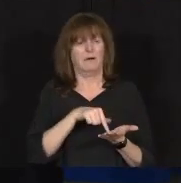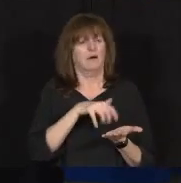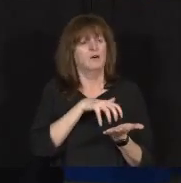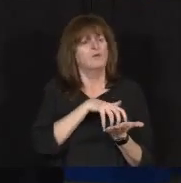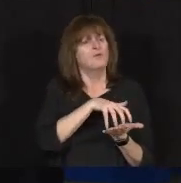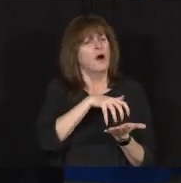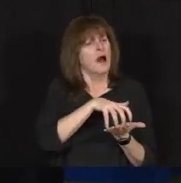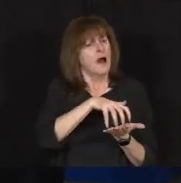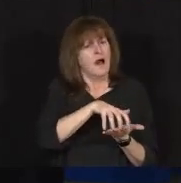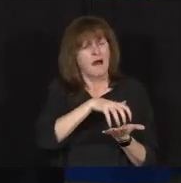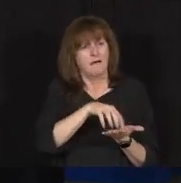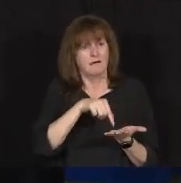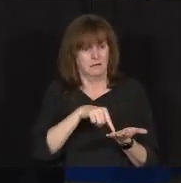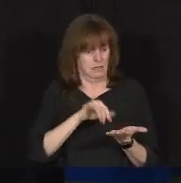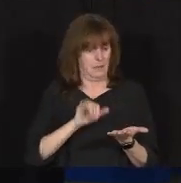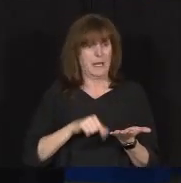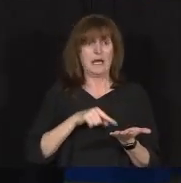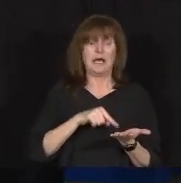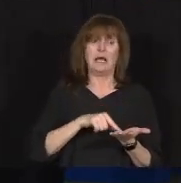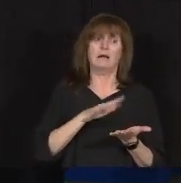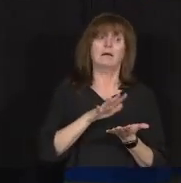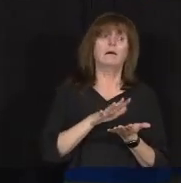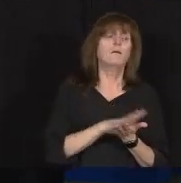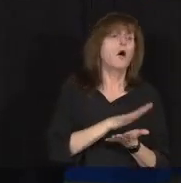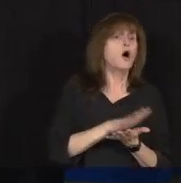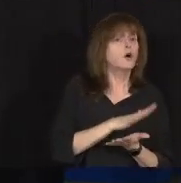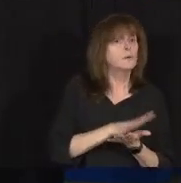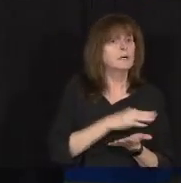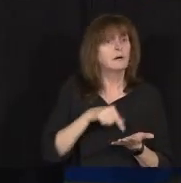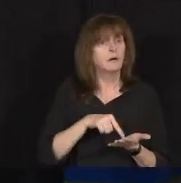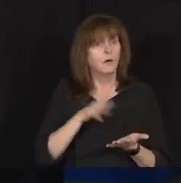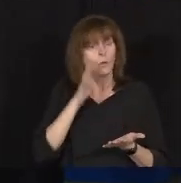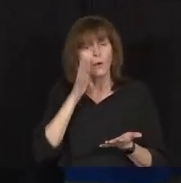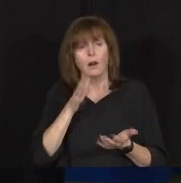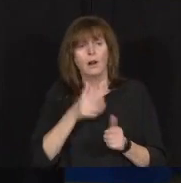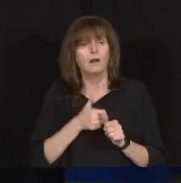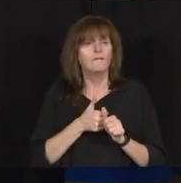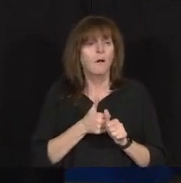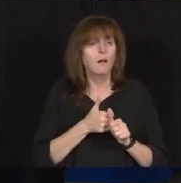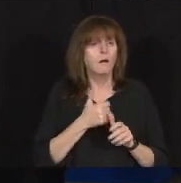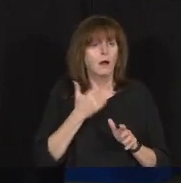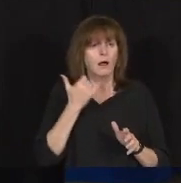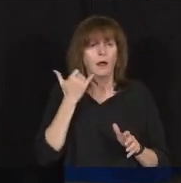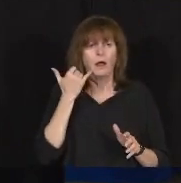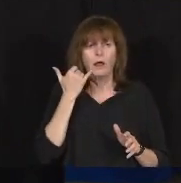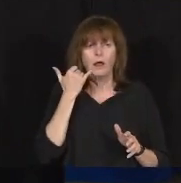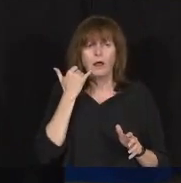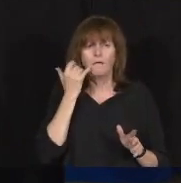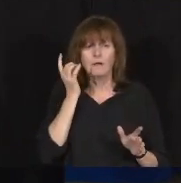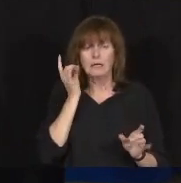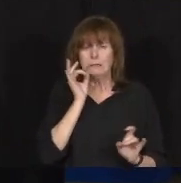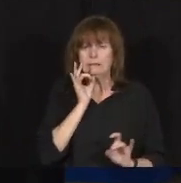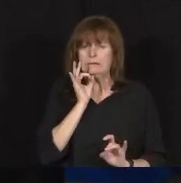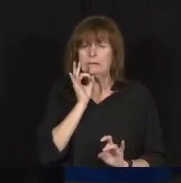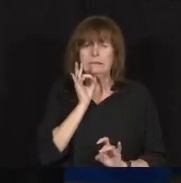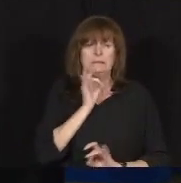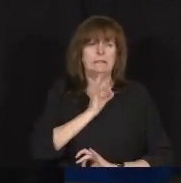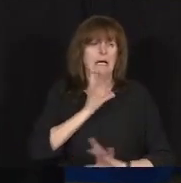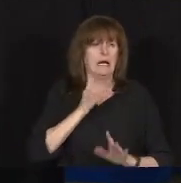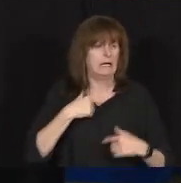T hat document would only come into effect if all else failed. If we had everything bro ught into surge capacity and we still found ourselves